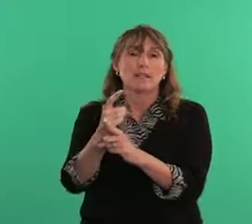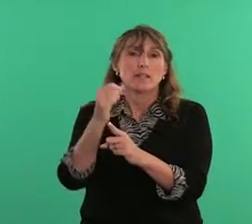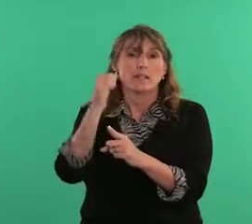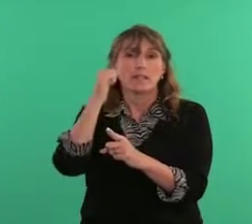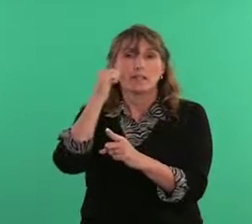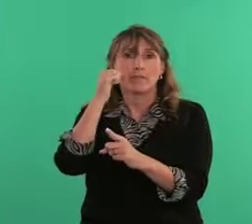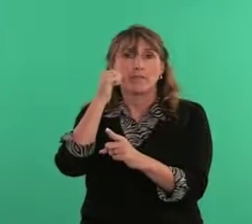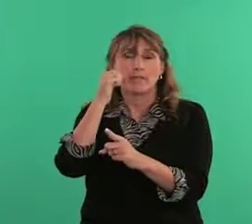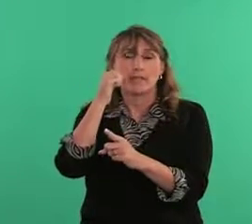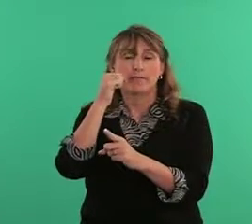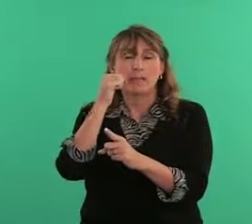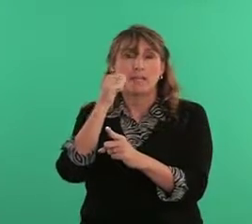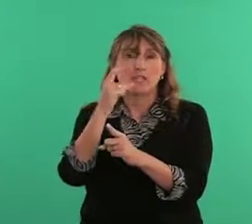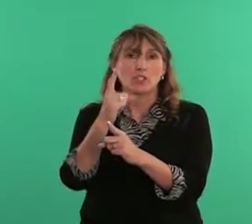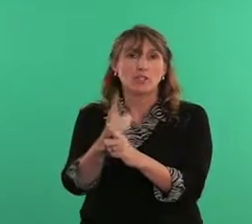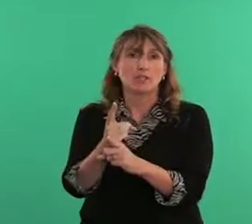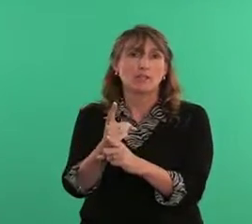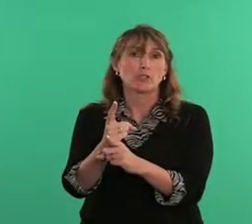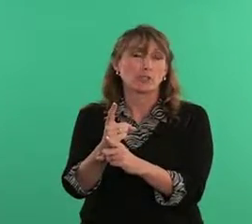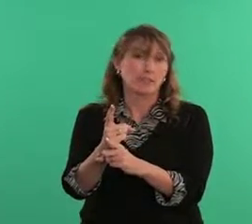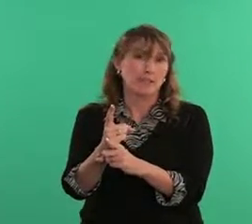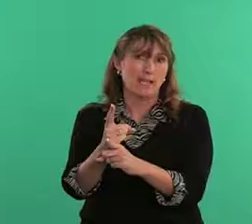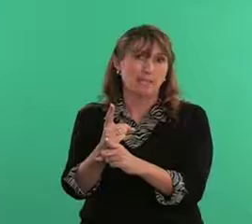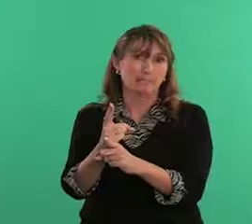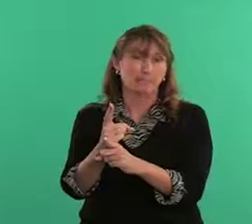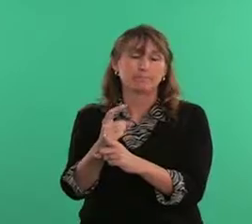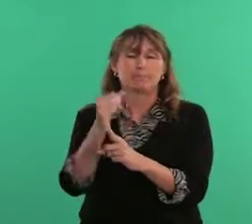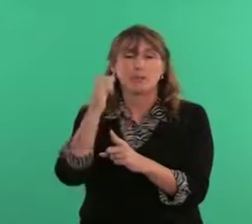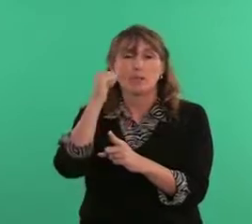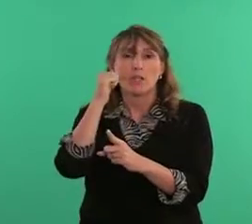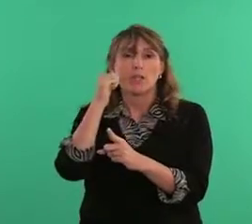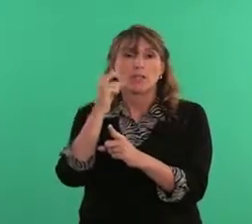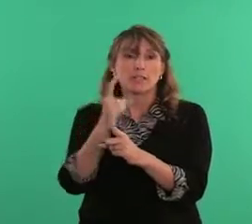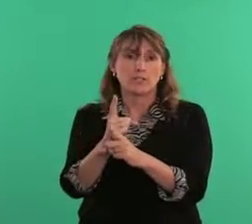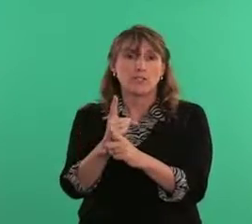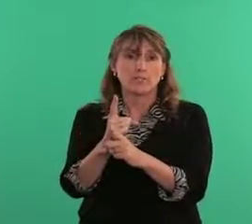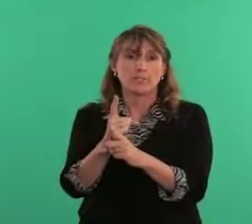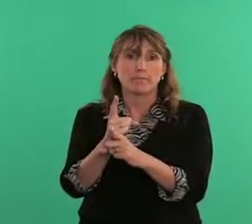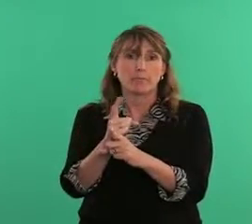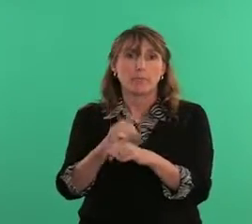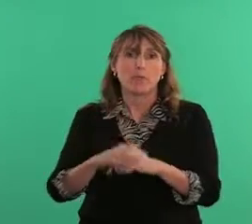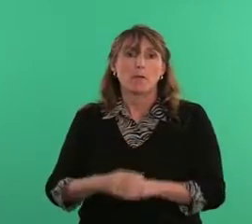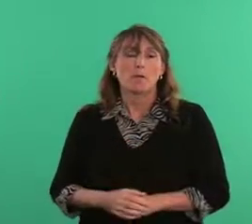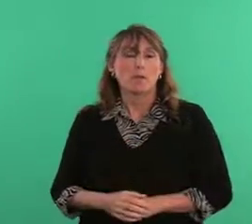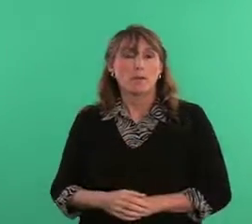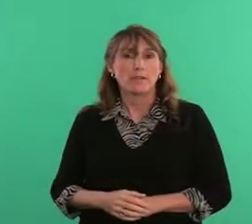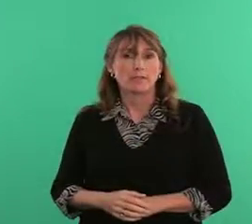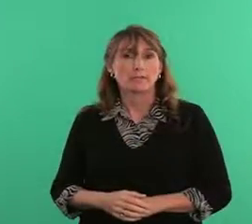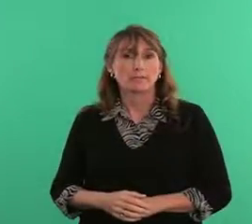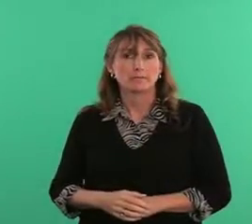it's a variation of girl saying, sister brother